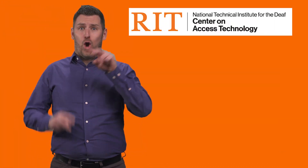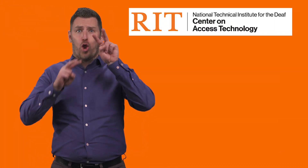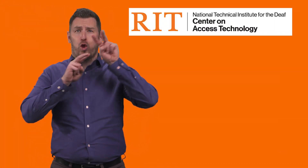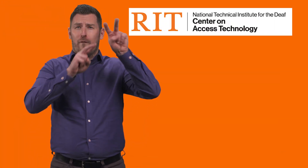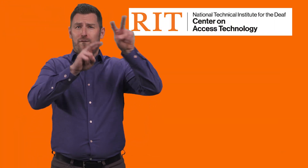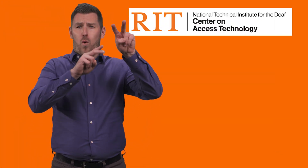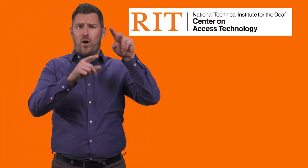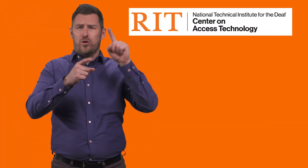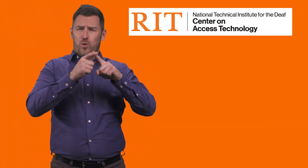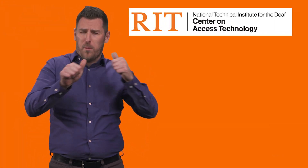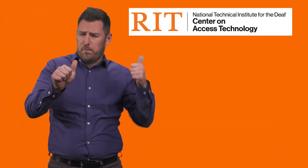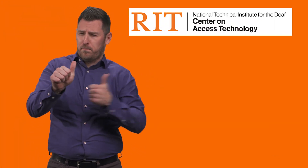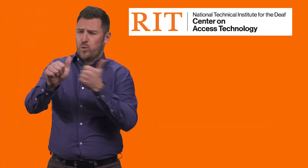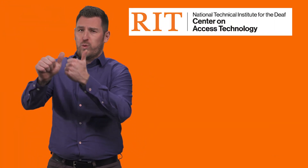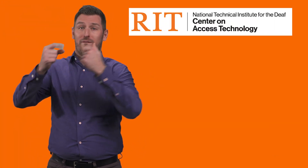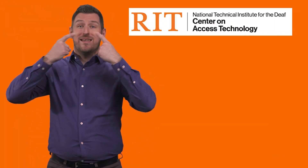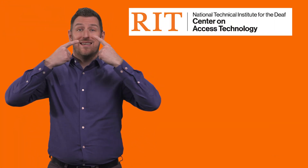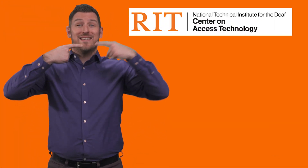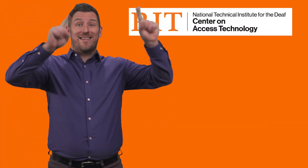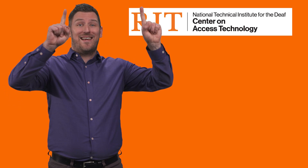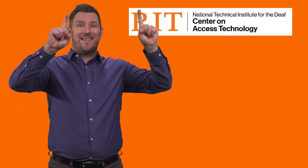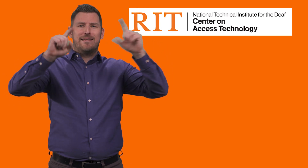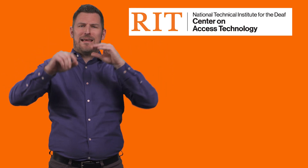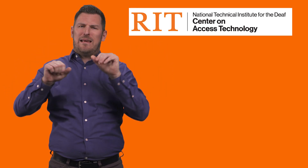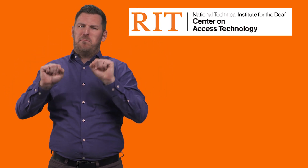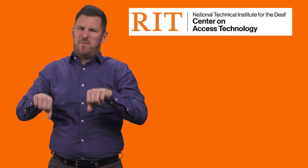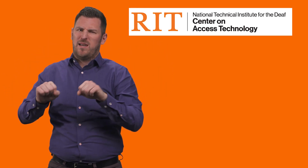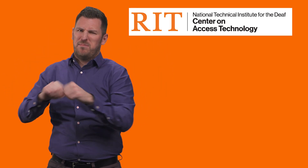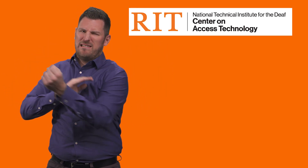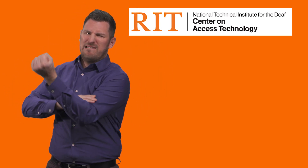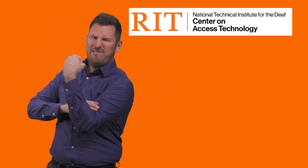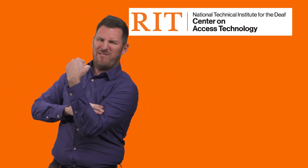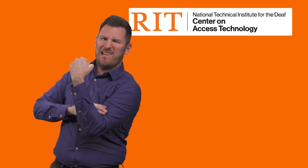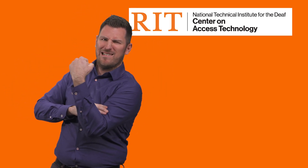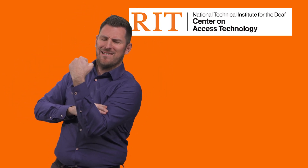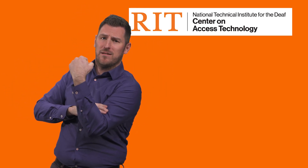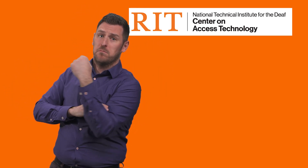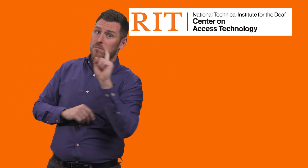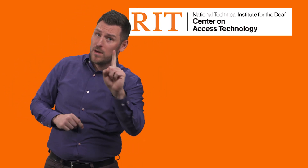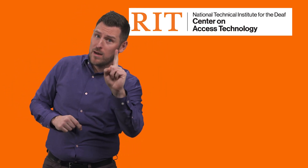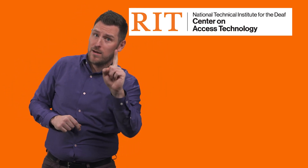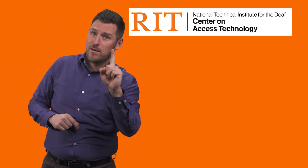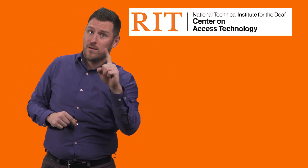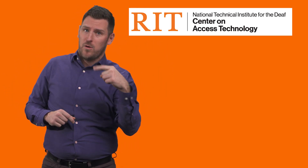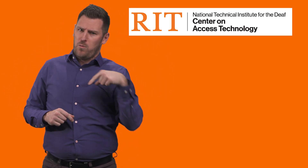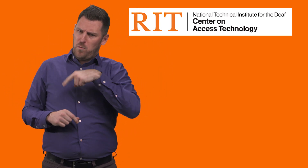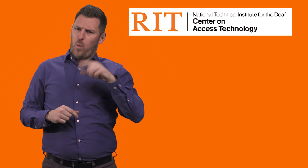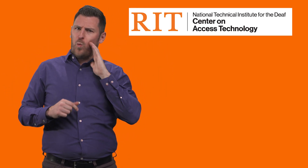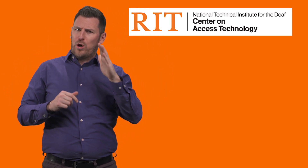We look forward to the pursuit of excellence and the agony of defeat